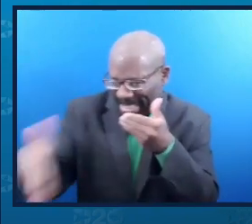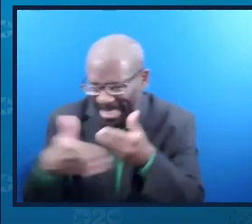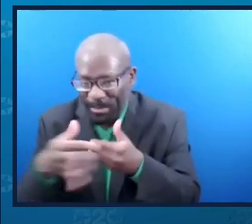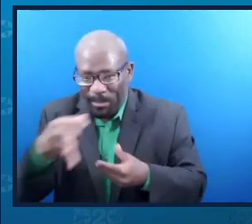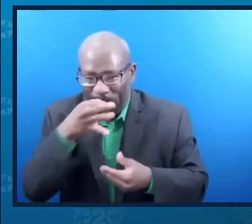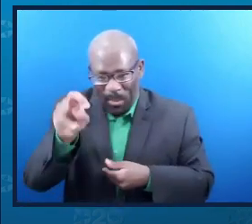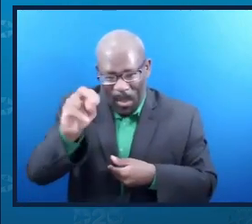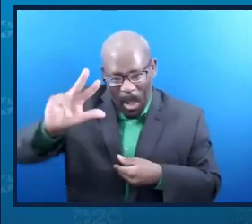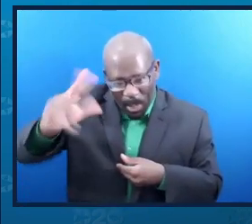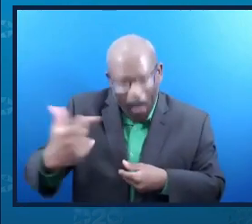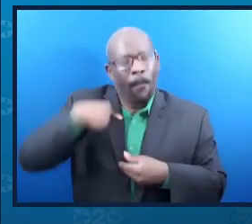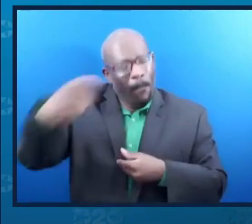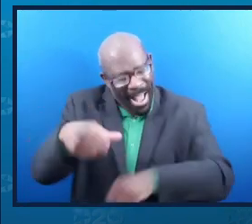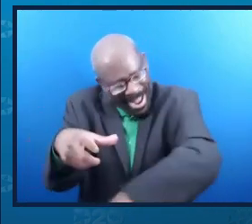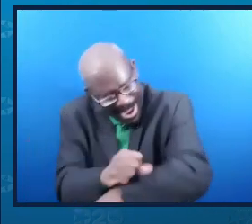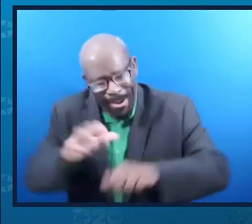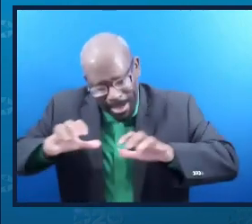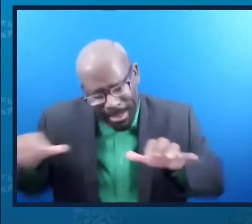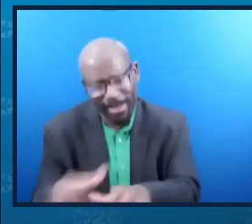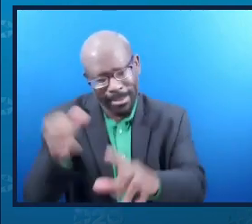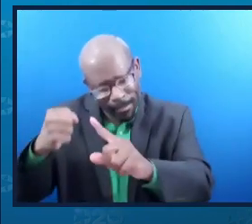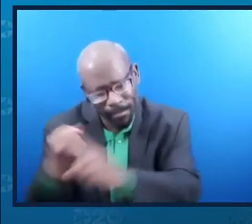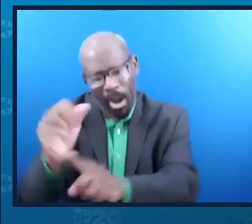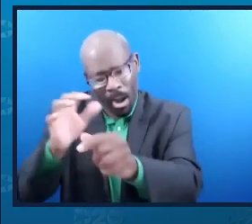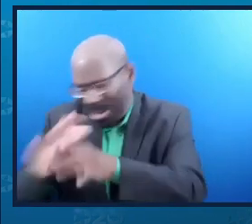LIKE NEVER BEFORE, FOR JOAN